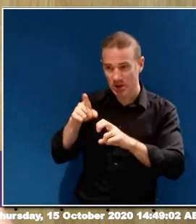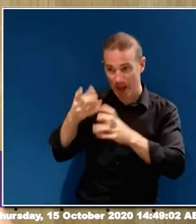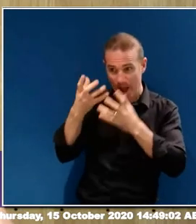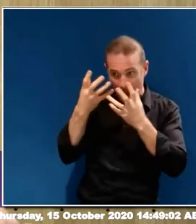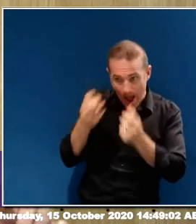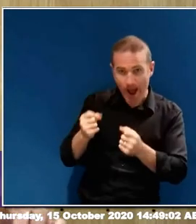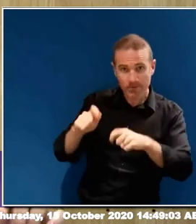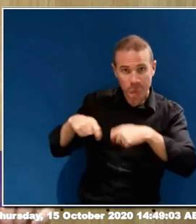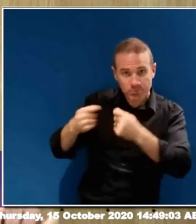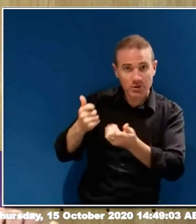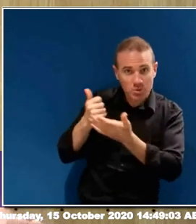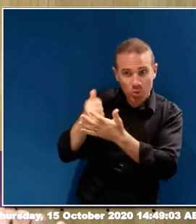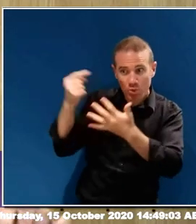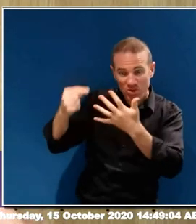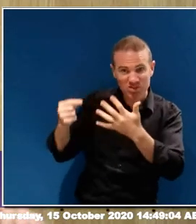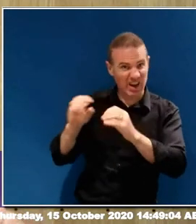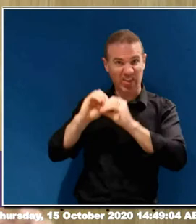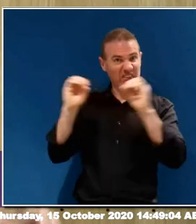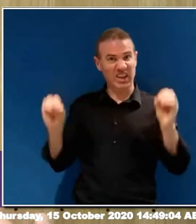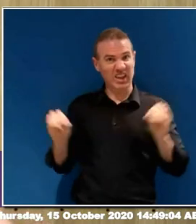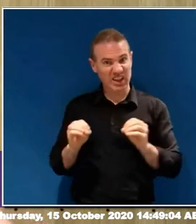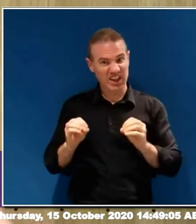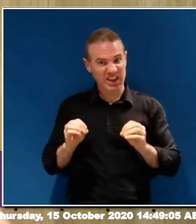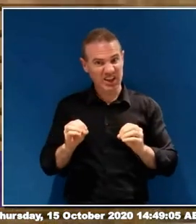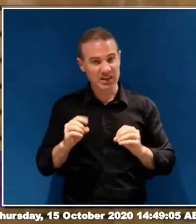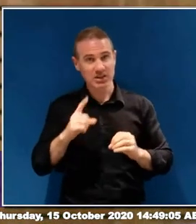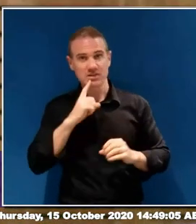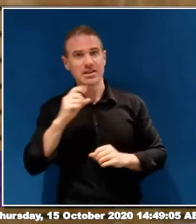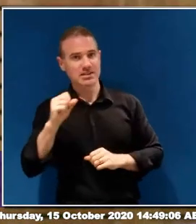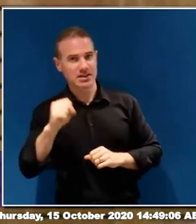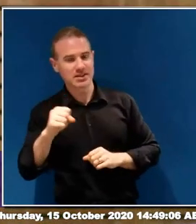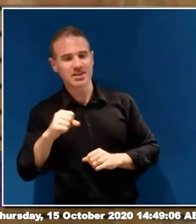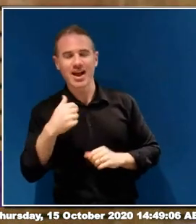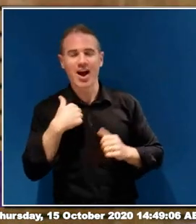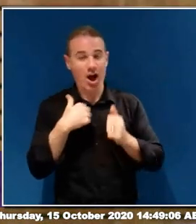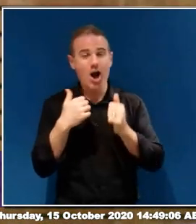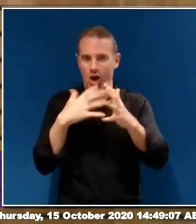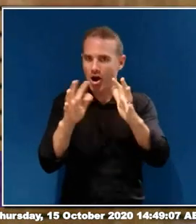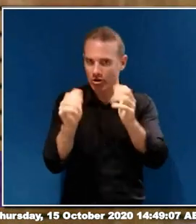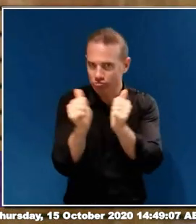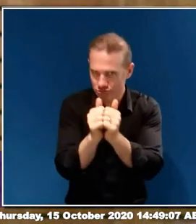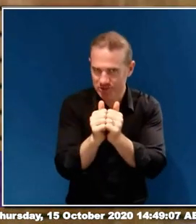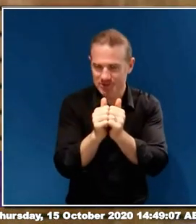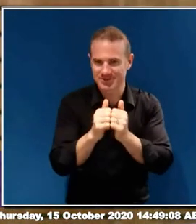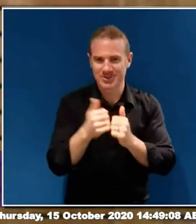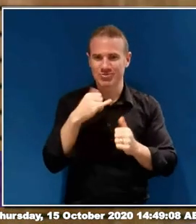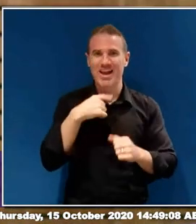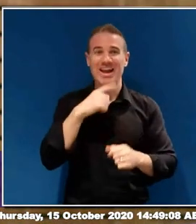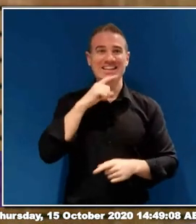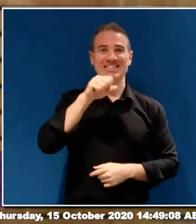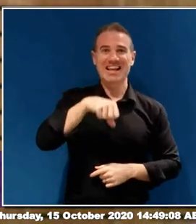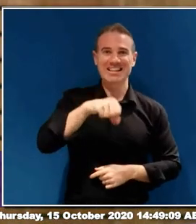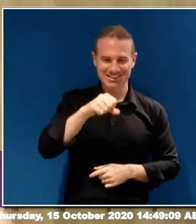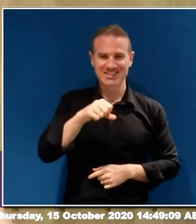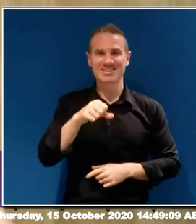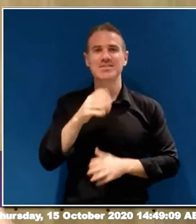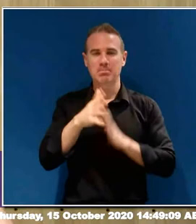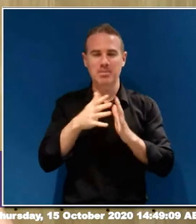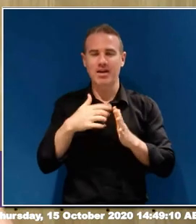You're agreeing with me, in other words, it's just a I am agreeing with you, sorry. Thank you, yes.